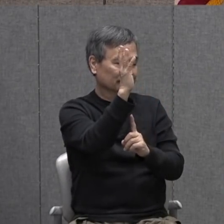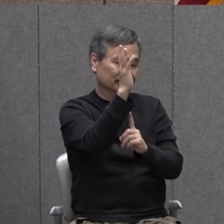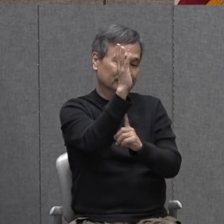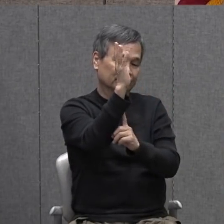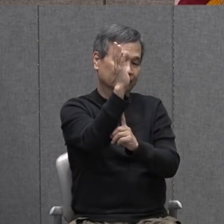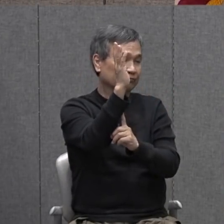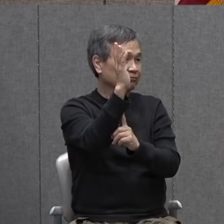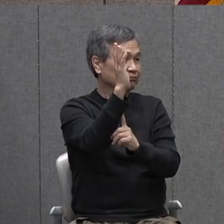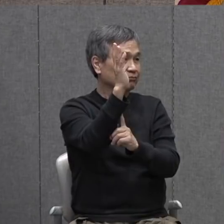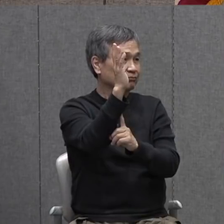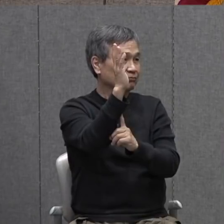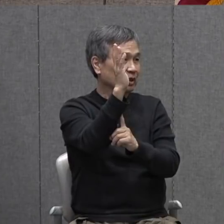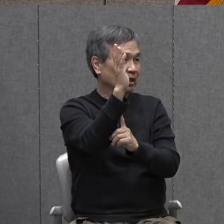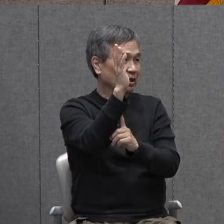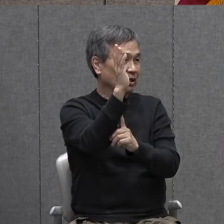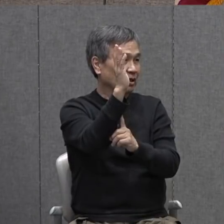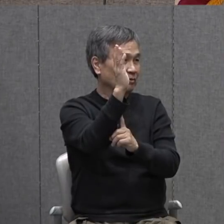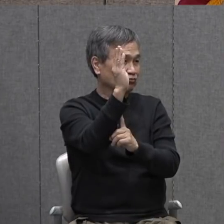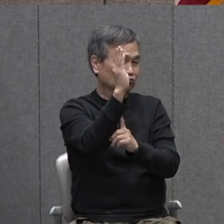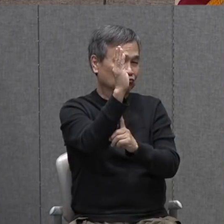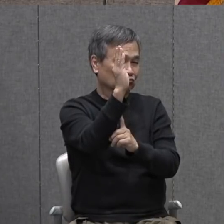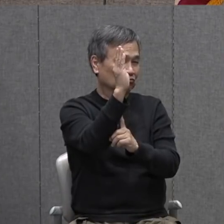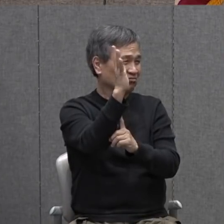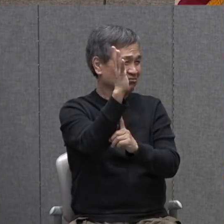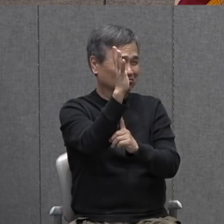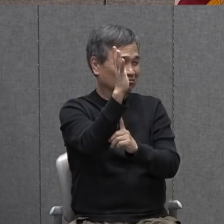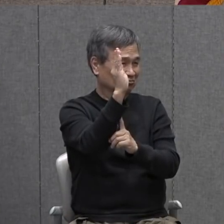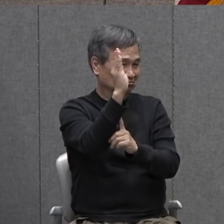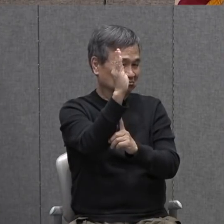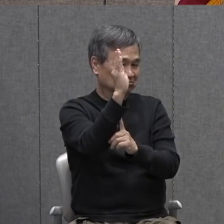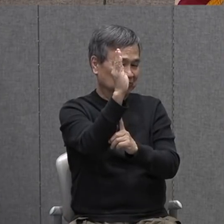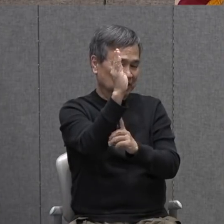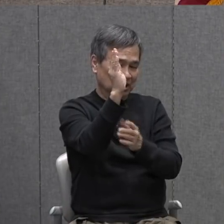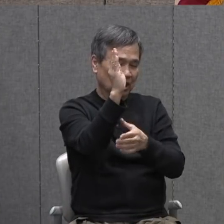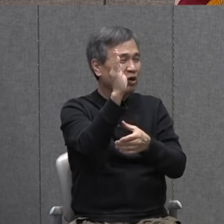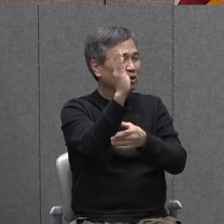by drawing the shape of this object. I can see that my object is tall